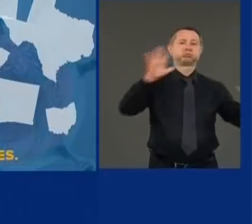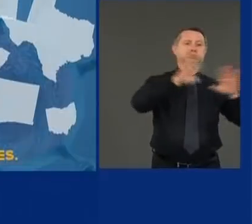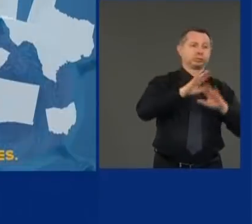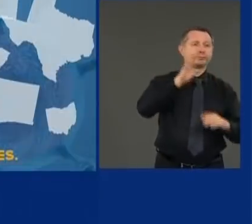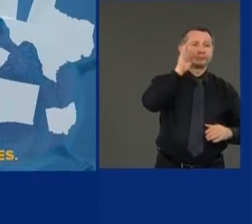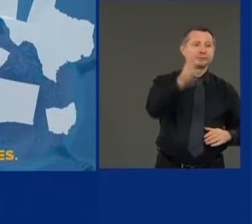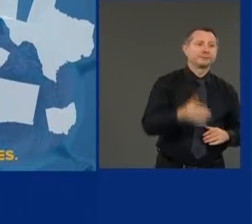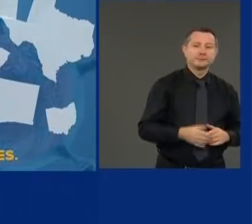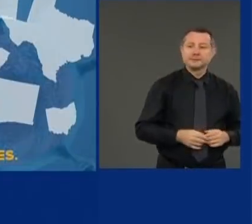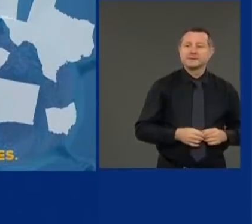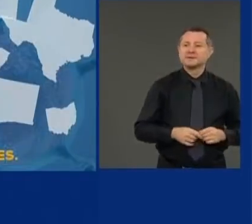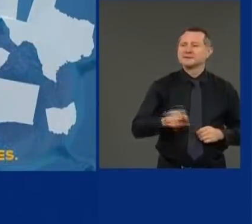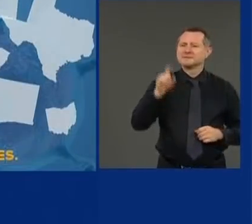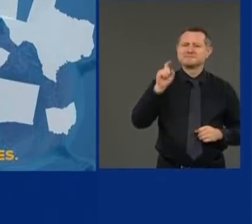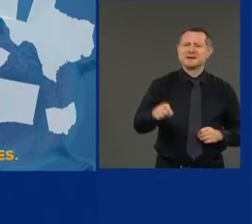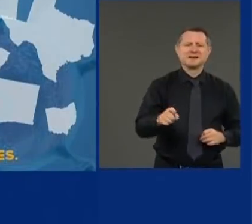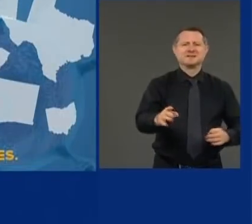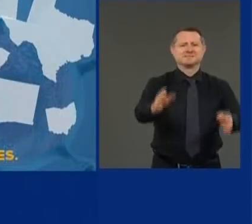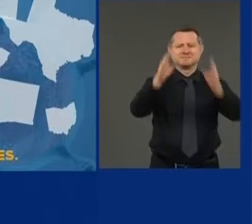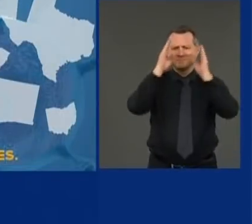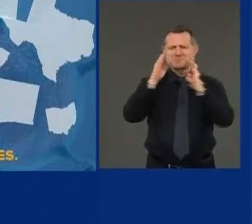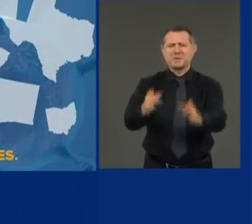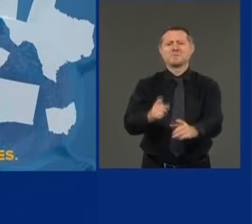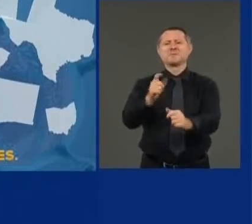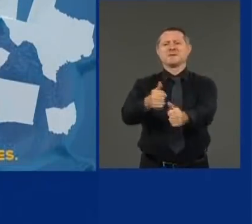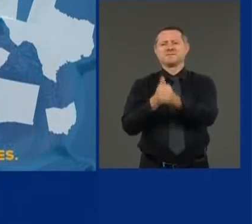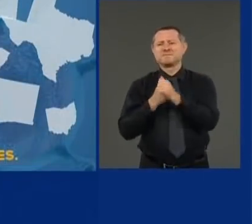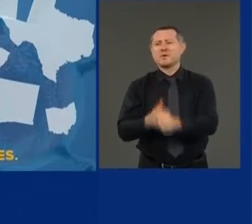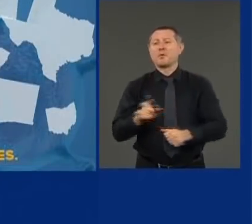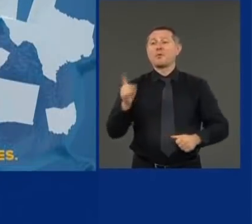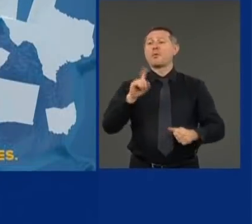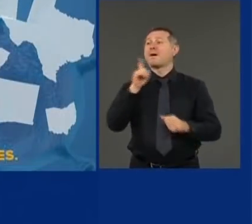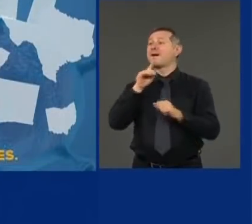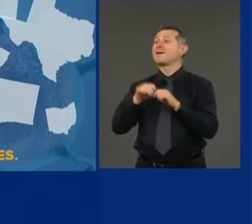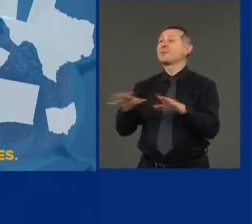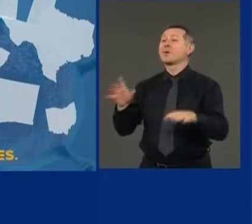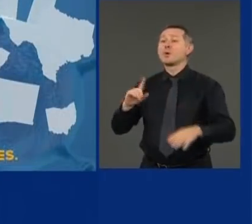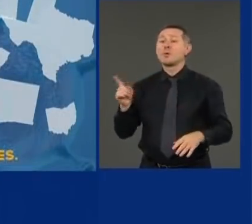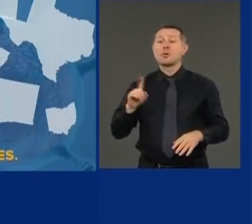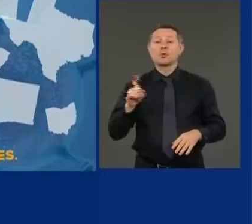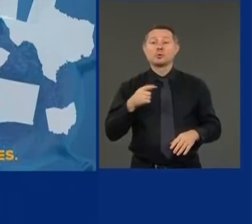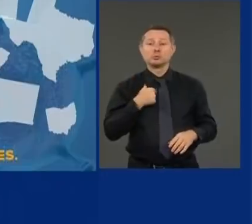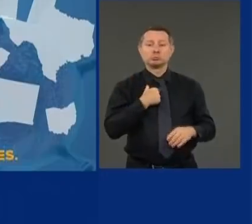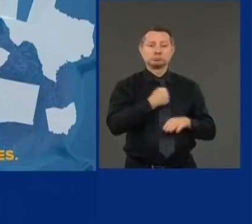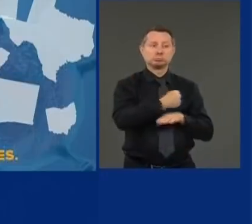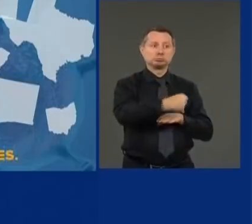YOU KNOW, AN OUTBREAK ANYWHERE IS AN OUTBREAK EVERYWHERE. THAT'S THE NEW MENTALITY WE HAVE